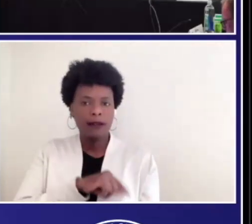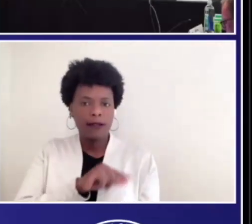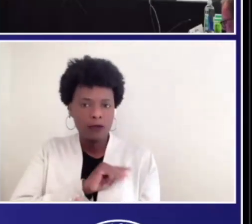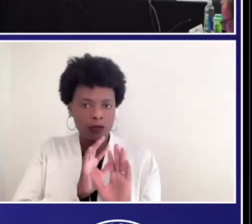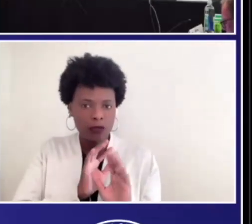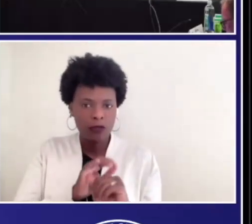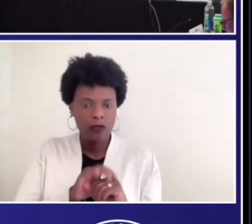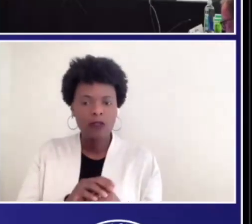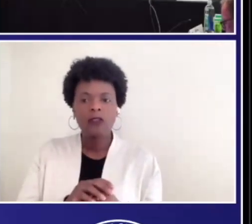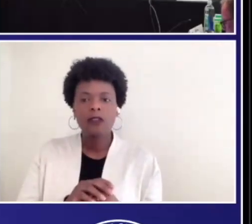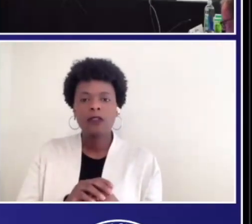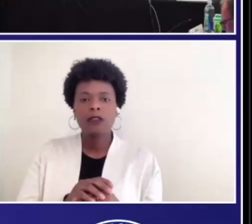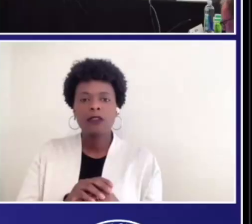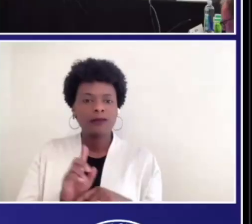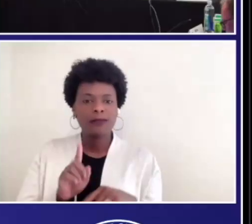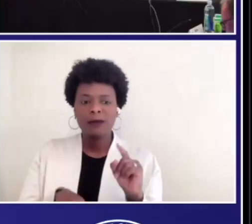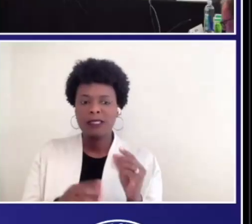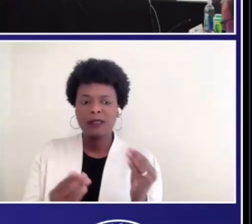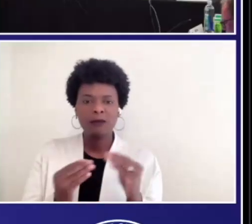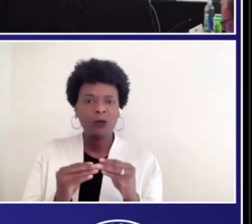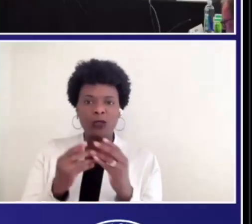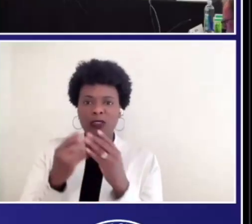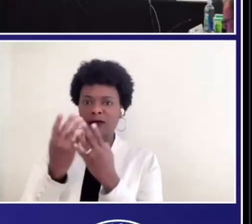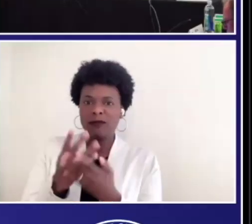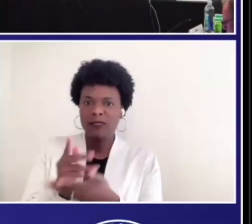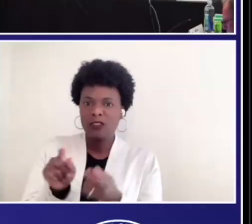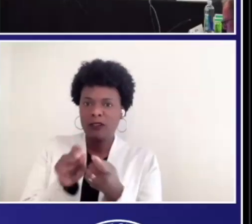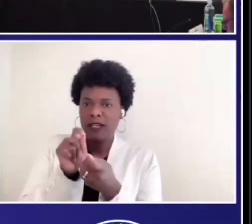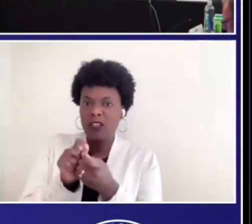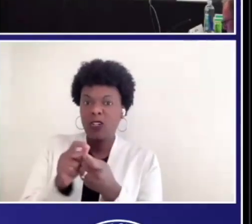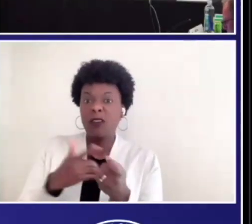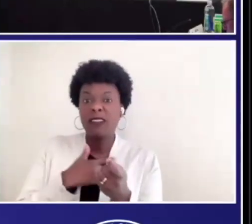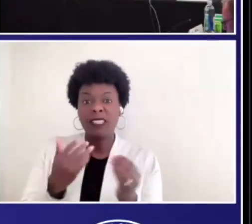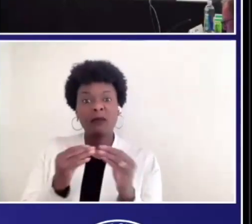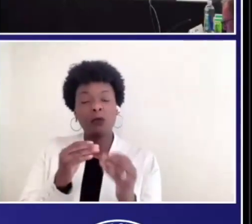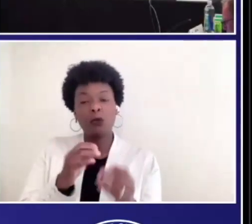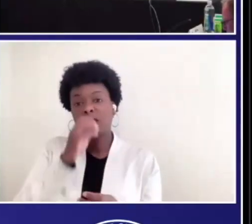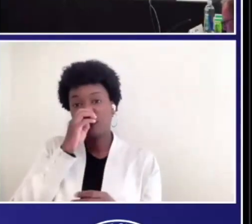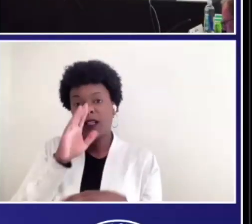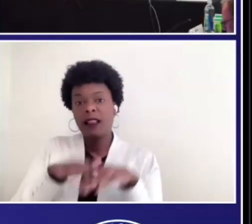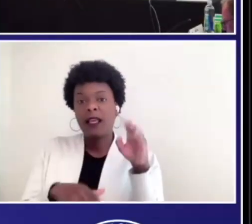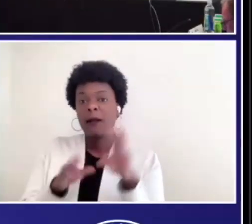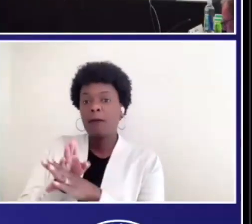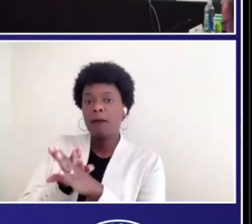we can't be any more granular than that. We actually believe it's more granular than, than major would be, even if it were to be defined.